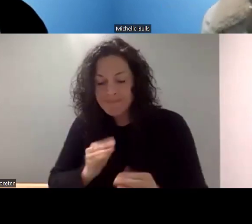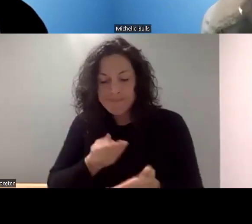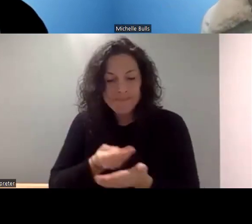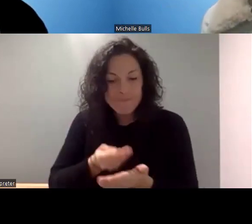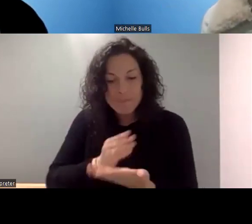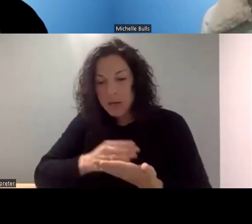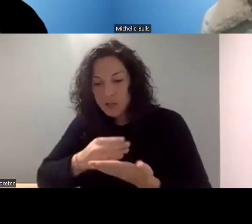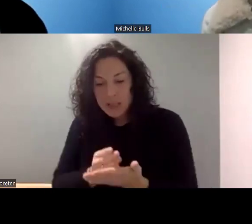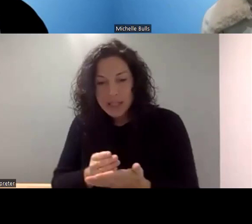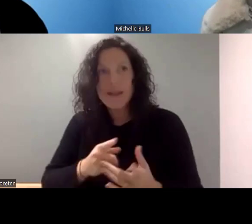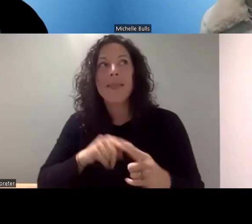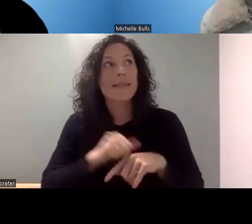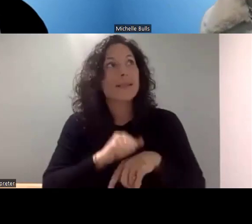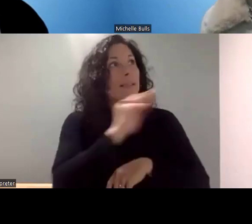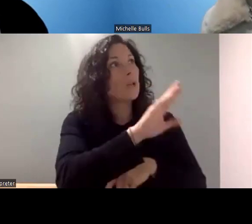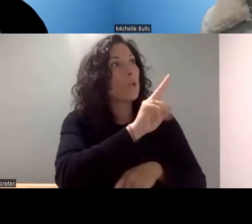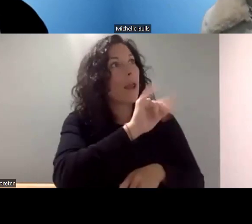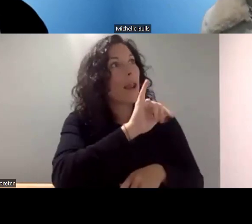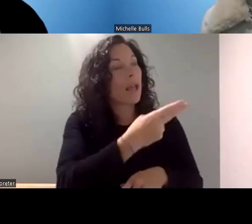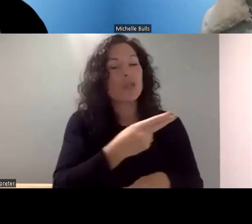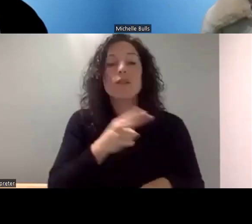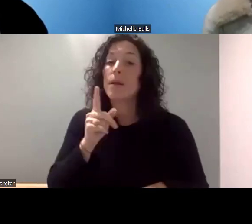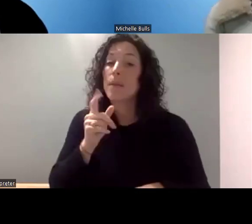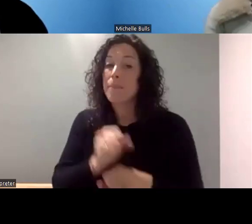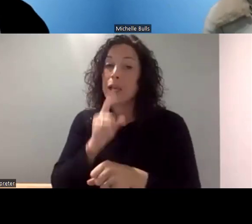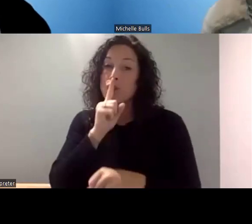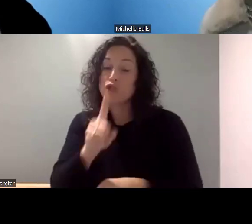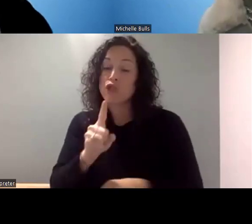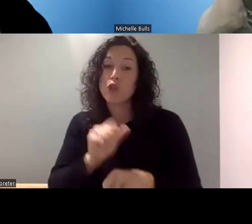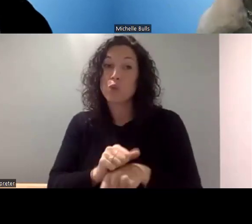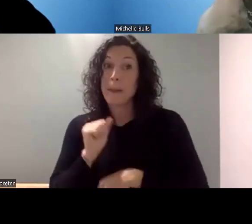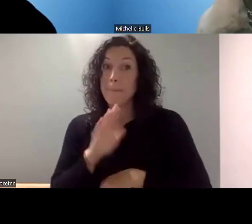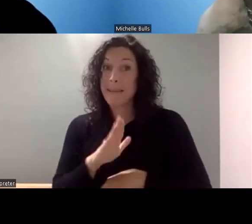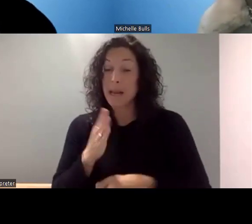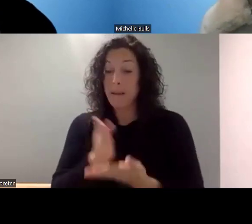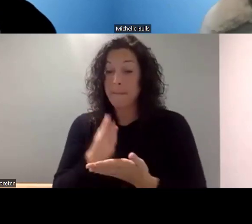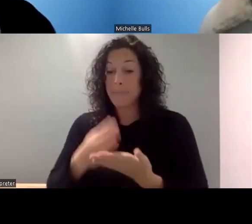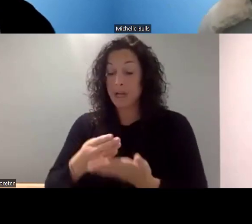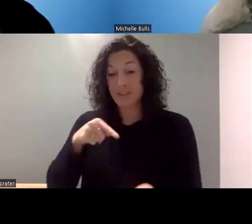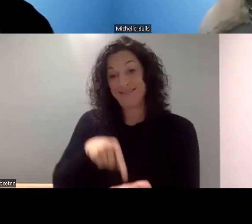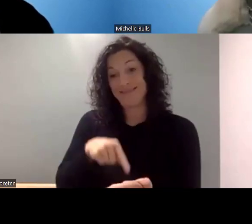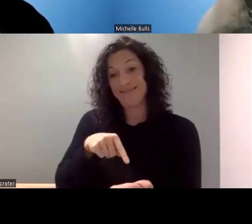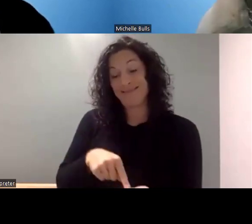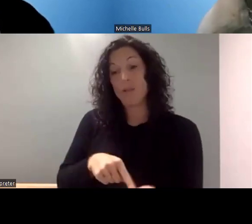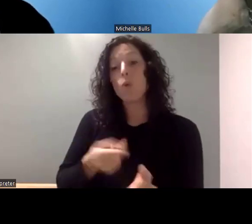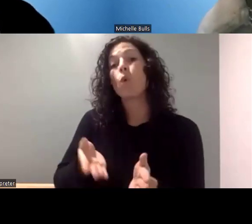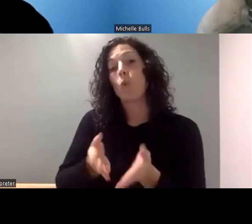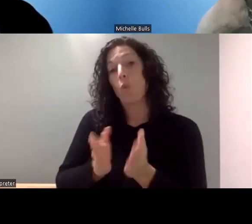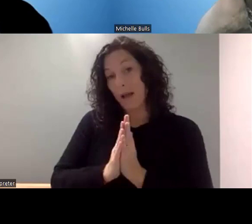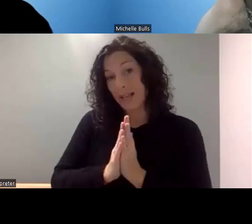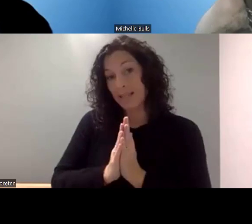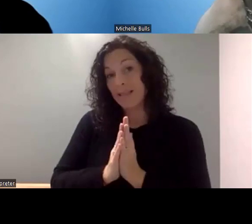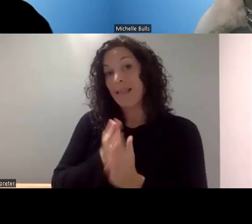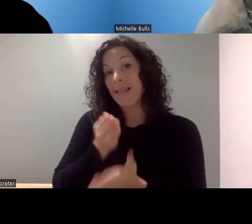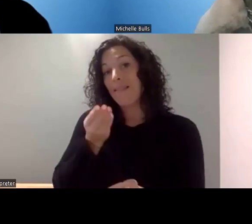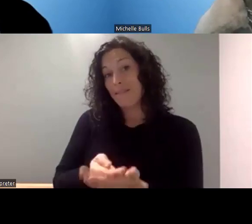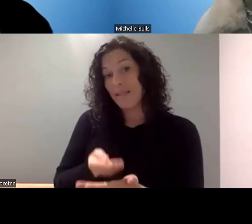But you should be submitting a budget that requests the funding that it takes